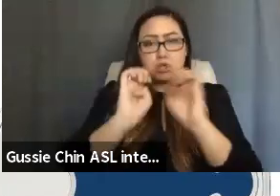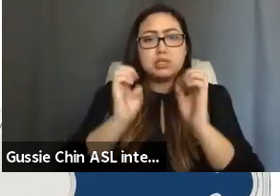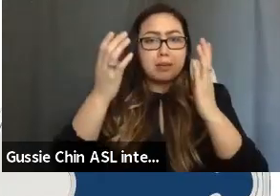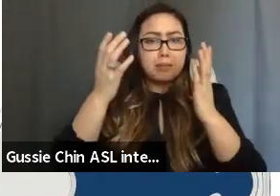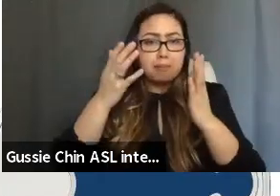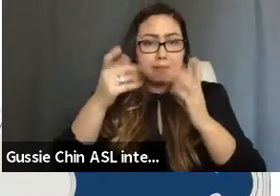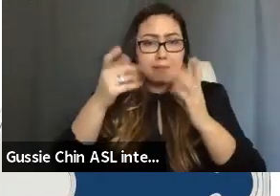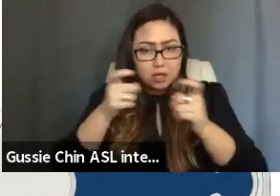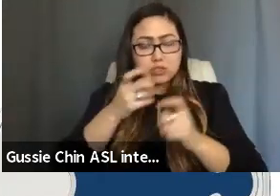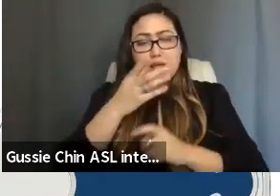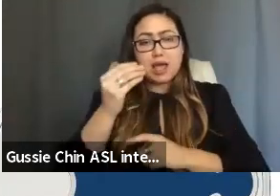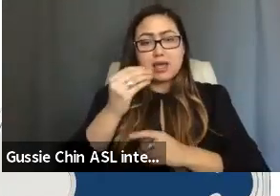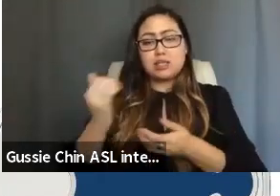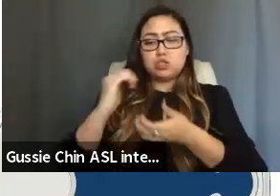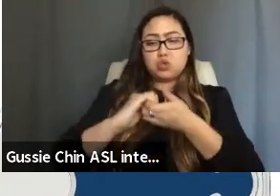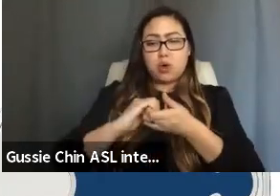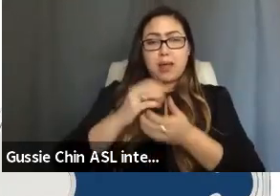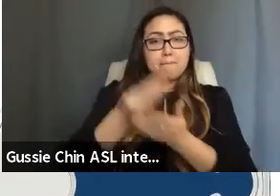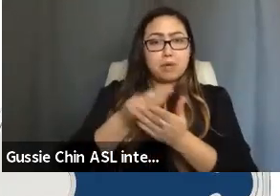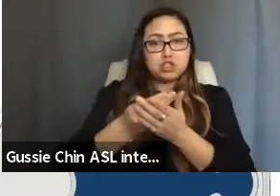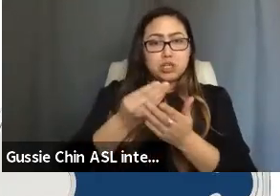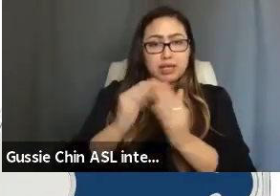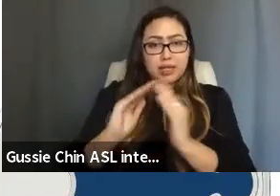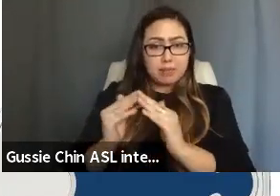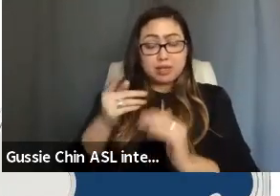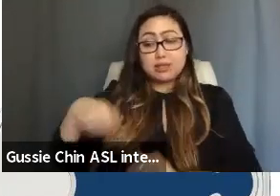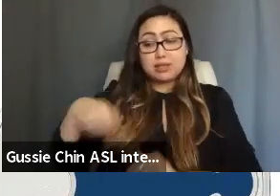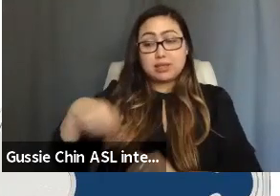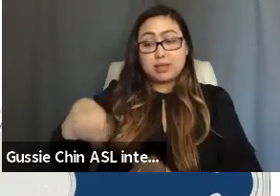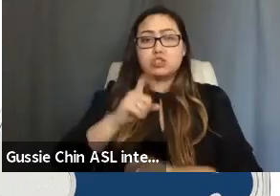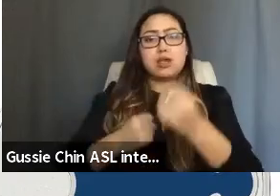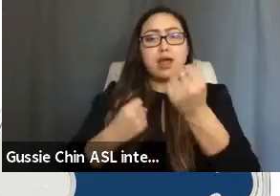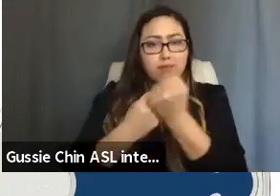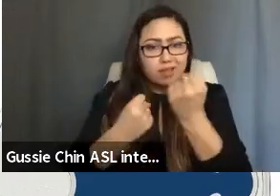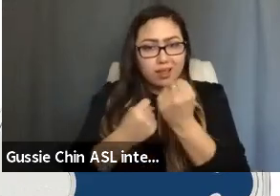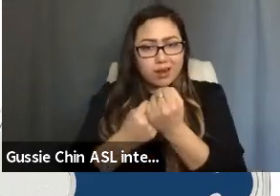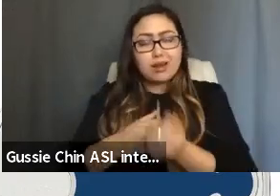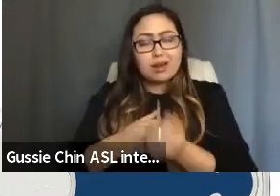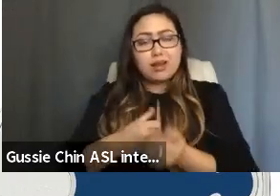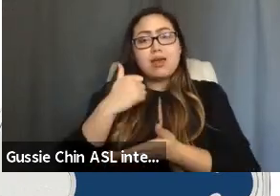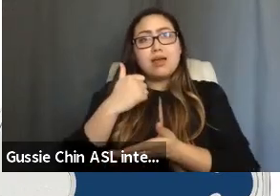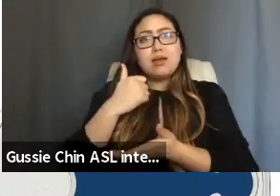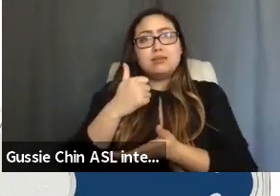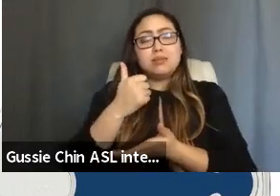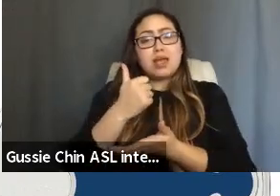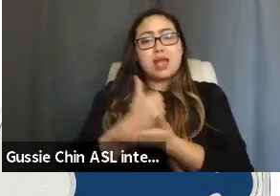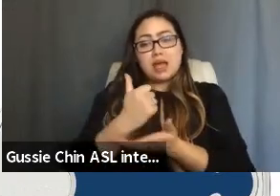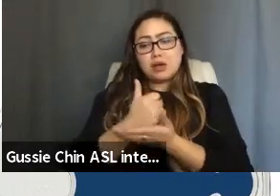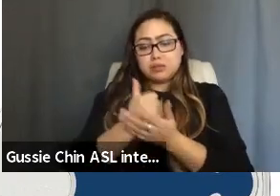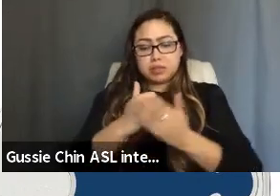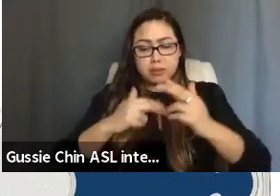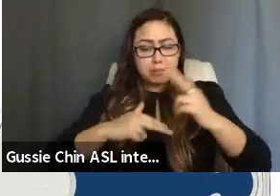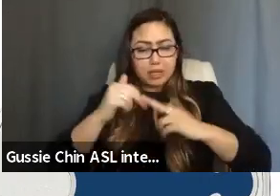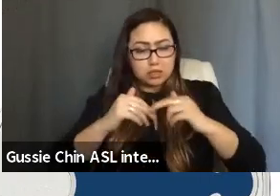joint budget committee. So they actually advocated and helped build the importance,